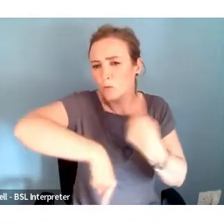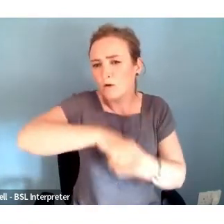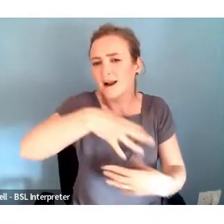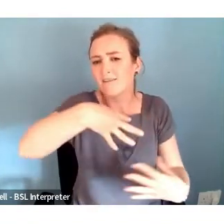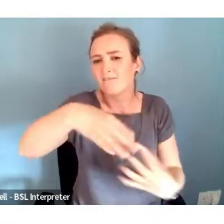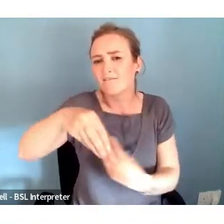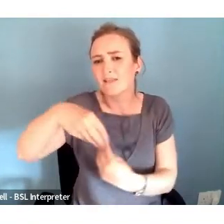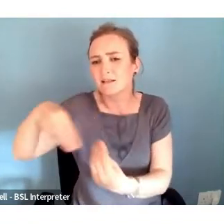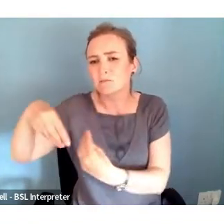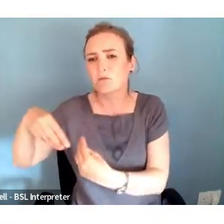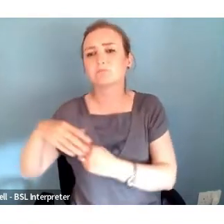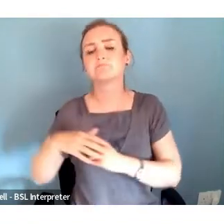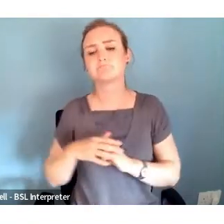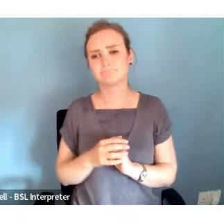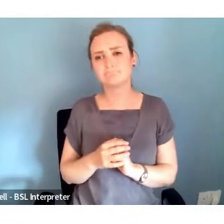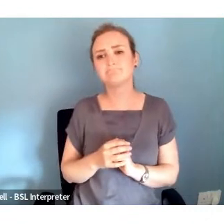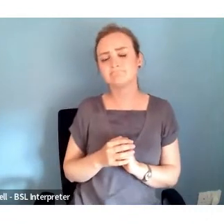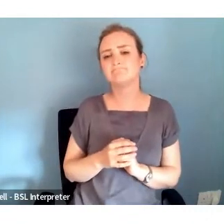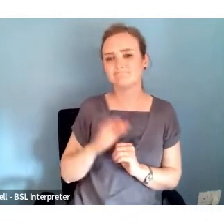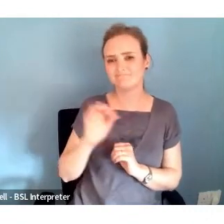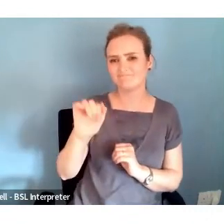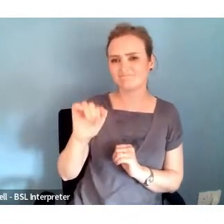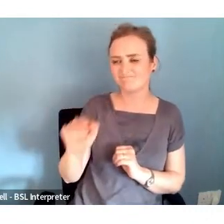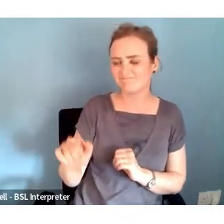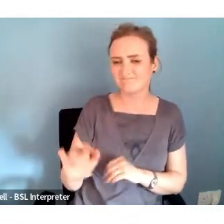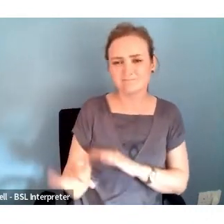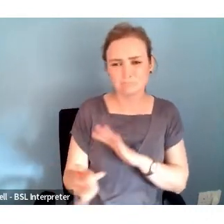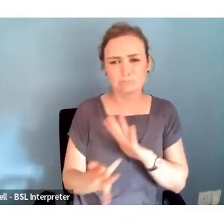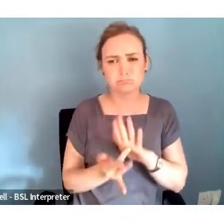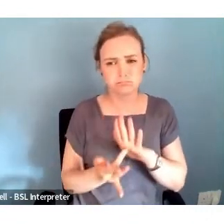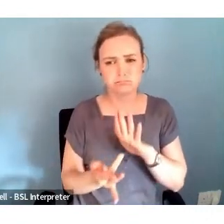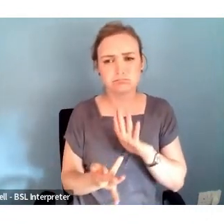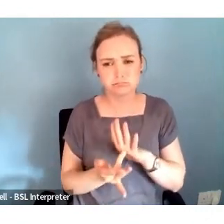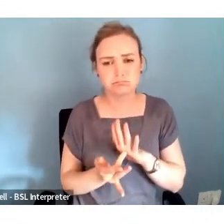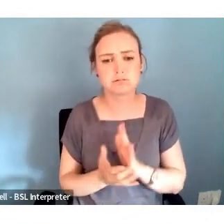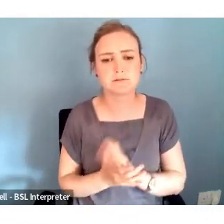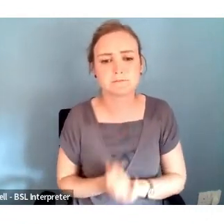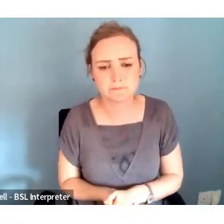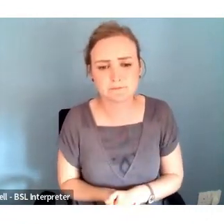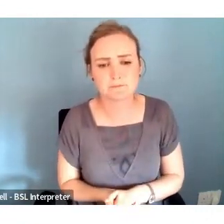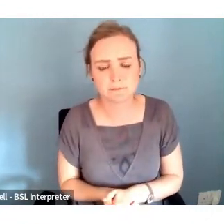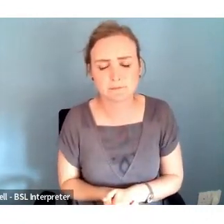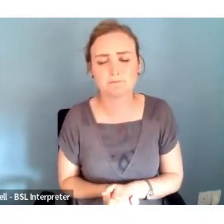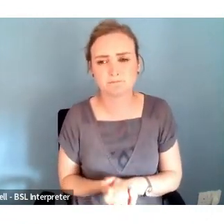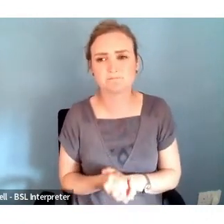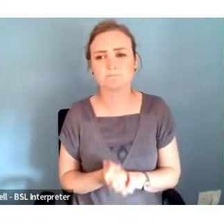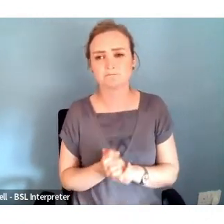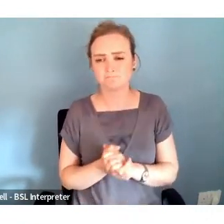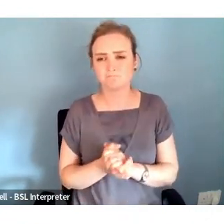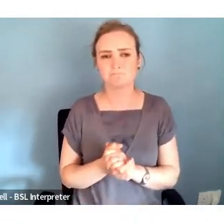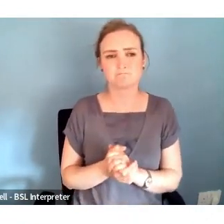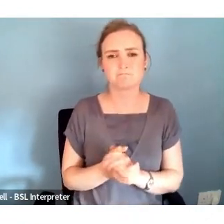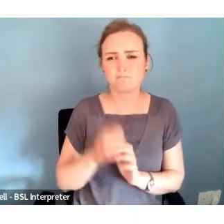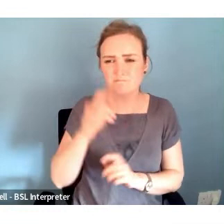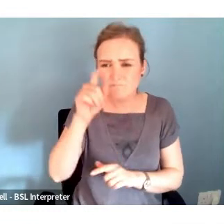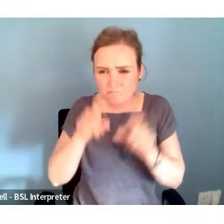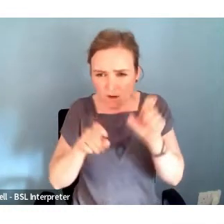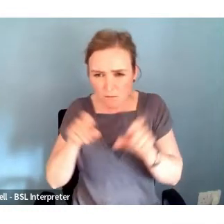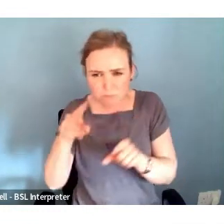think that is really important, isn't it? For candidate s looking at jobs, when looking to see which job